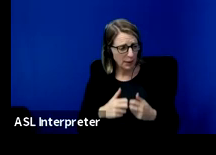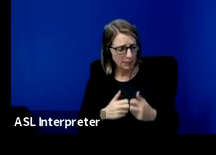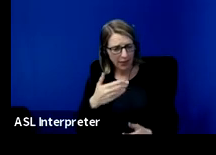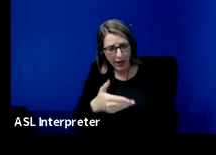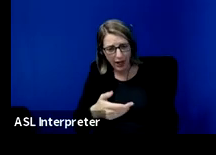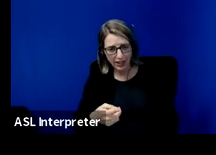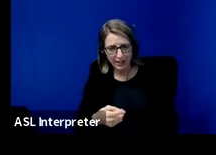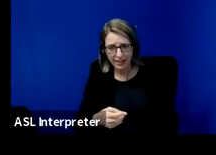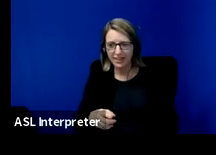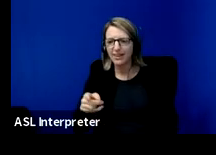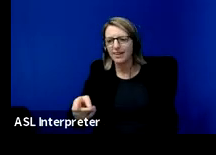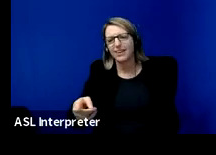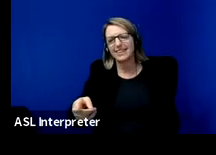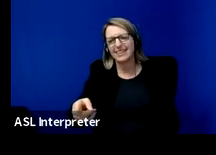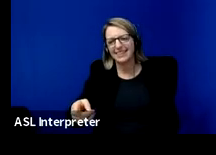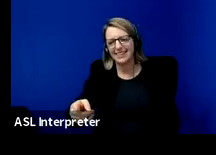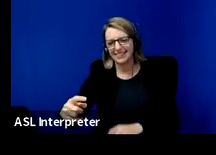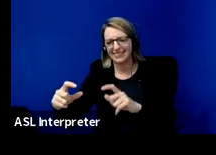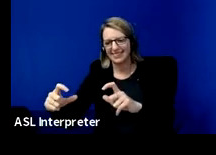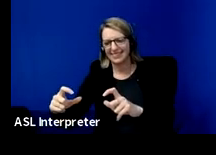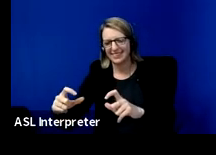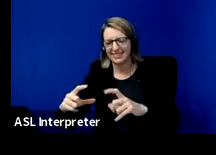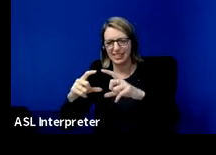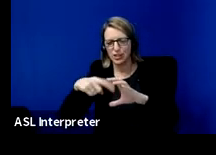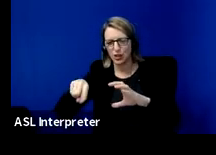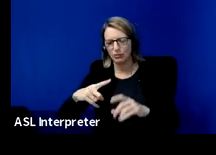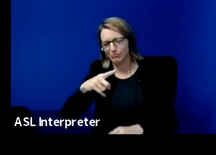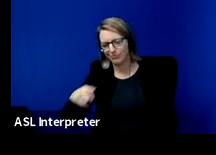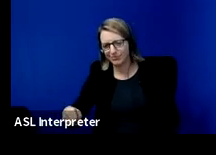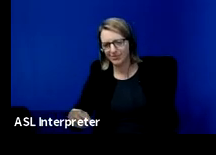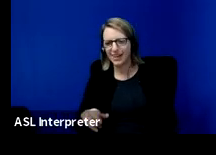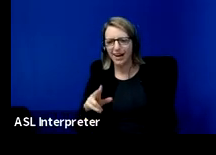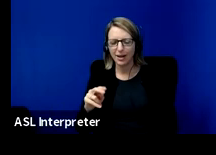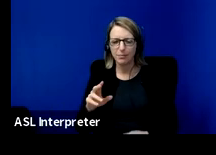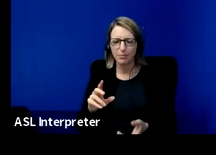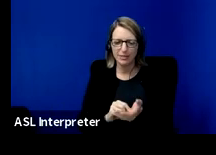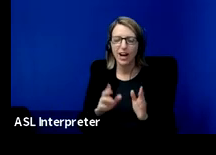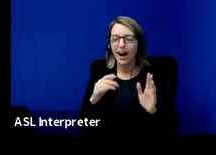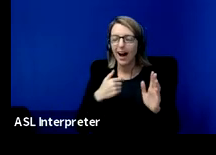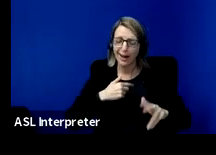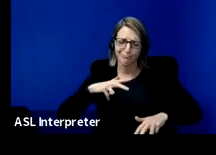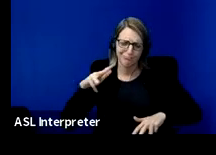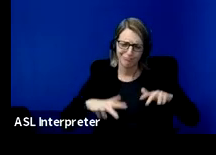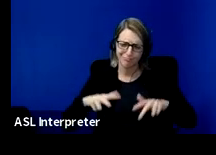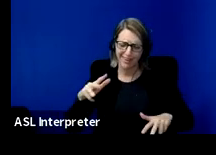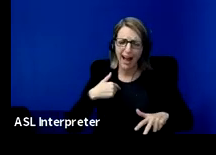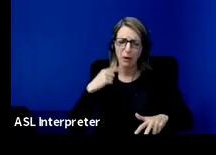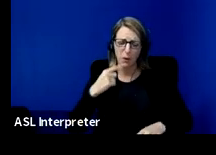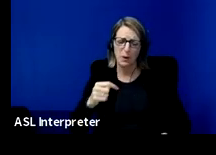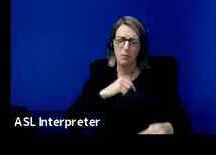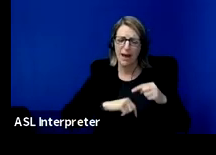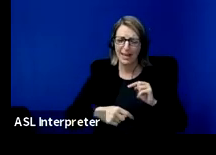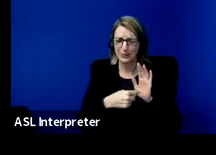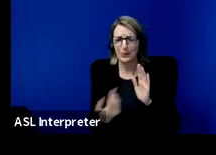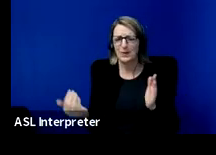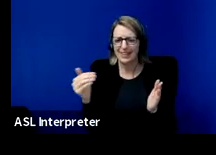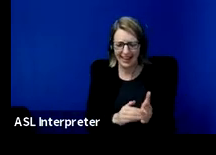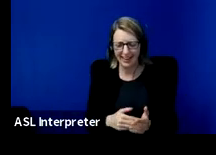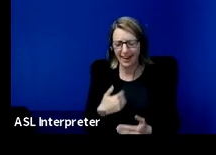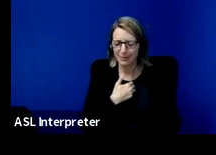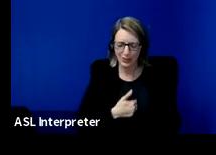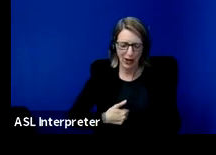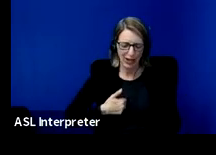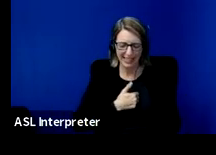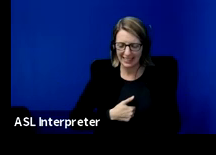ESD 112-- Kristina Wambold: There it is. Now I have my unpublished button. So since I was so awkward. With that, I'm going to walk through that one more time to make sure everybody gets it. I apologize. This will happen.